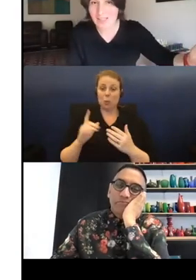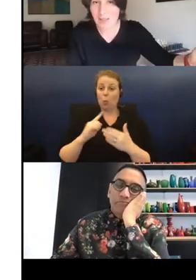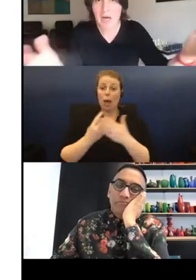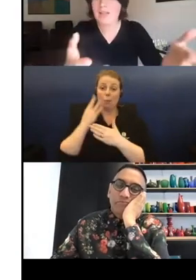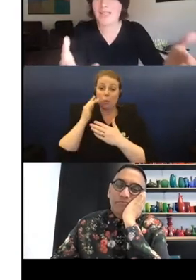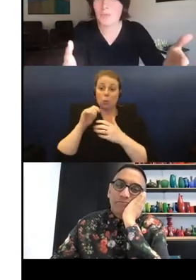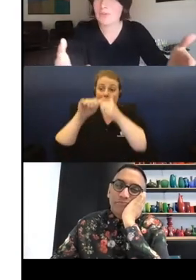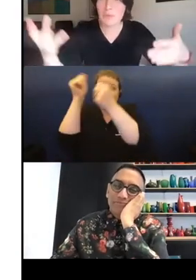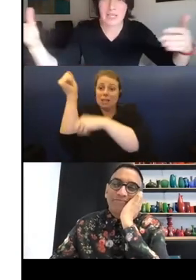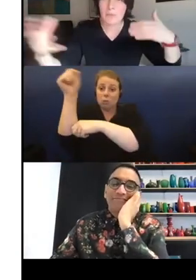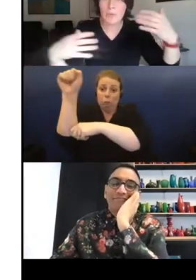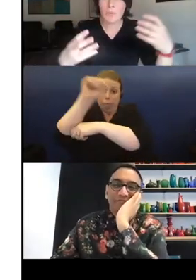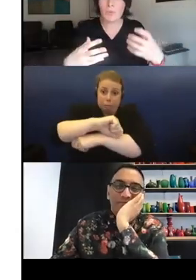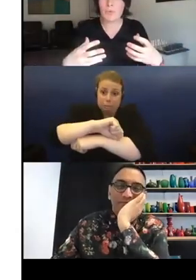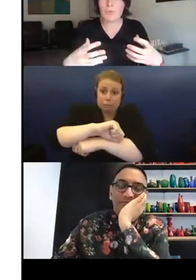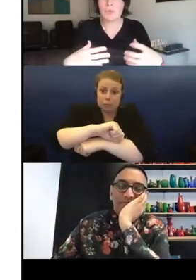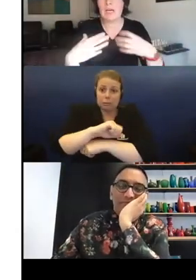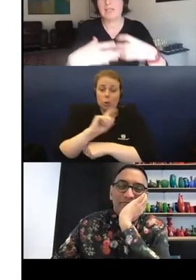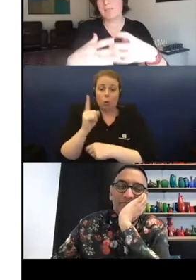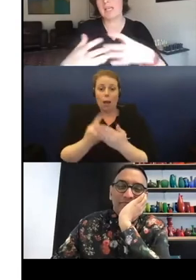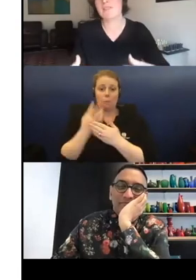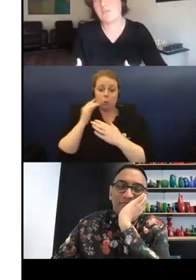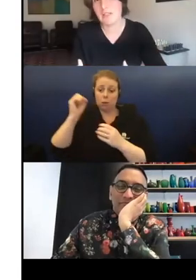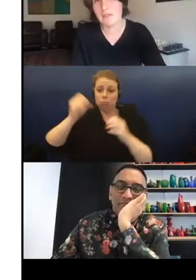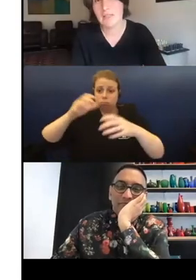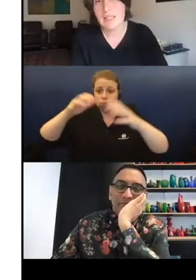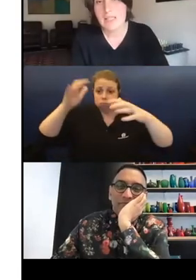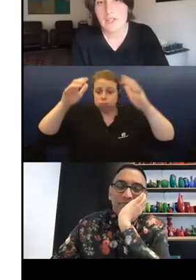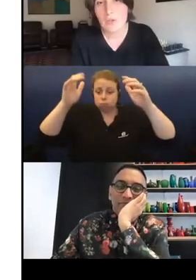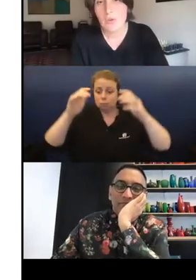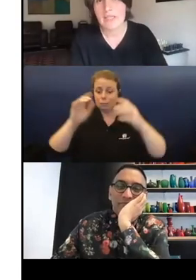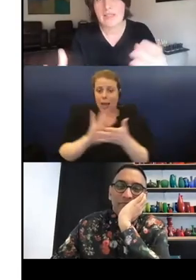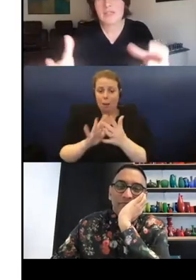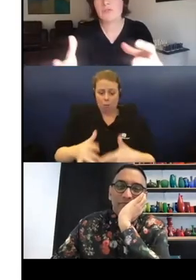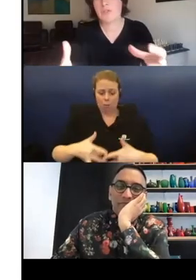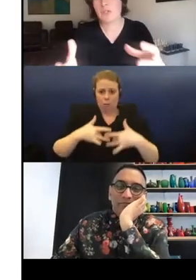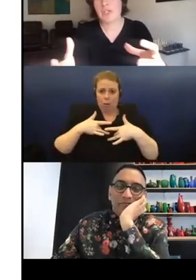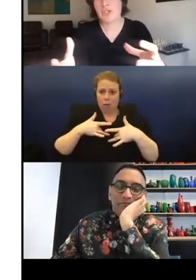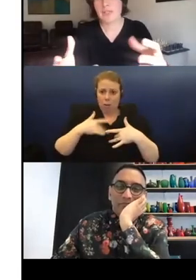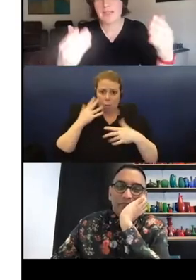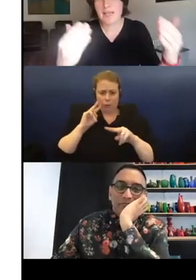piled up what would happen how does it make us feel you know in in this configuration and then